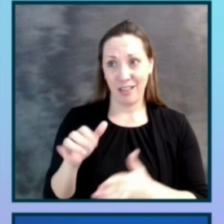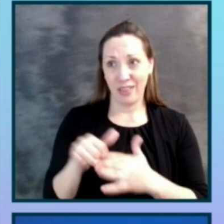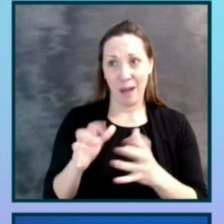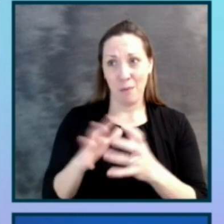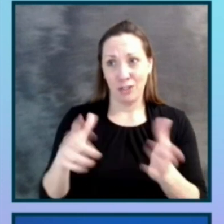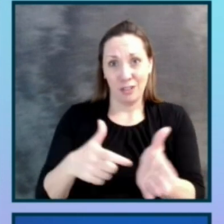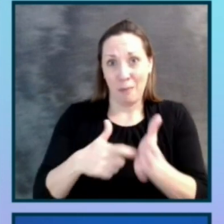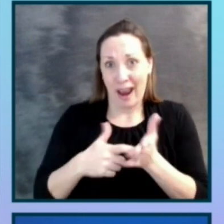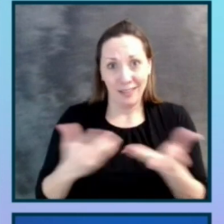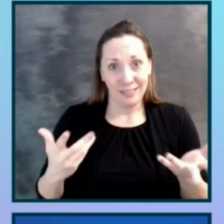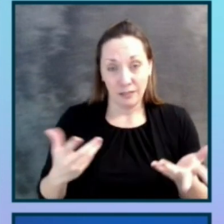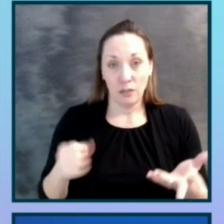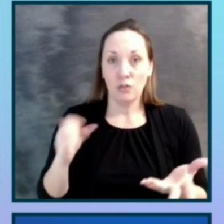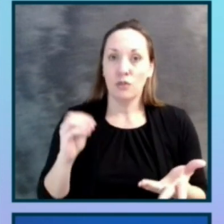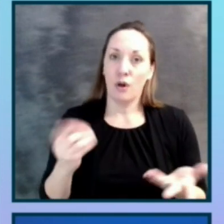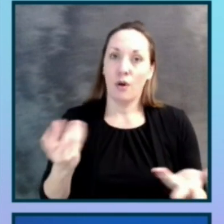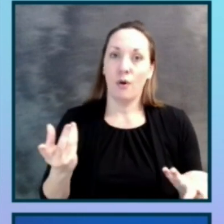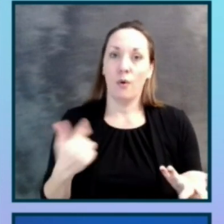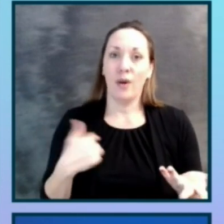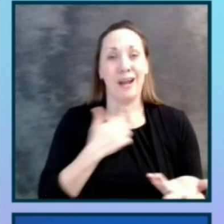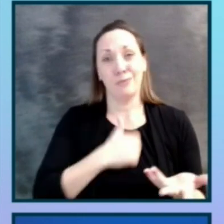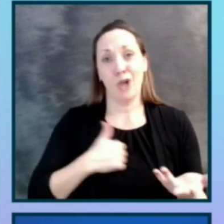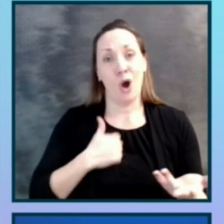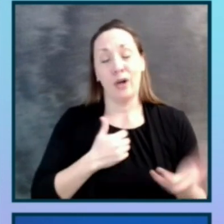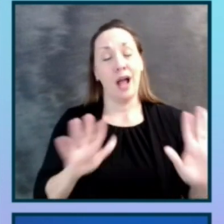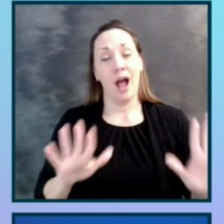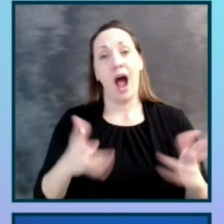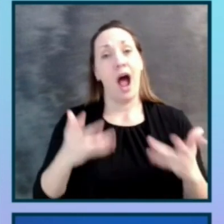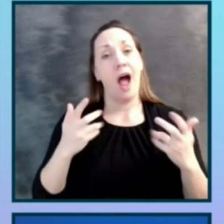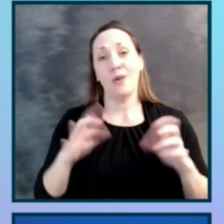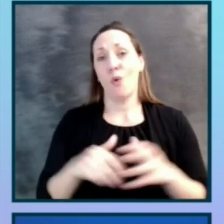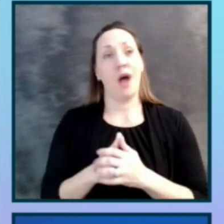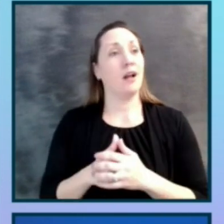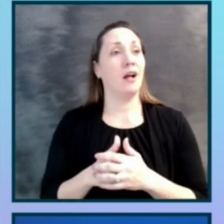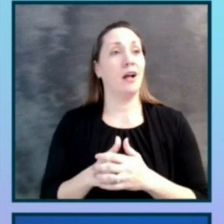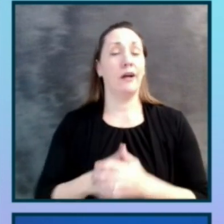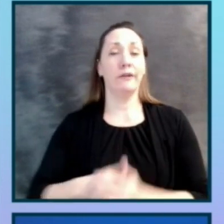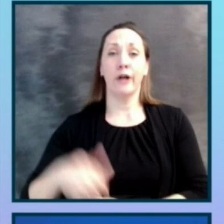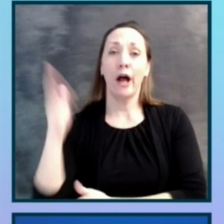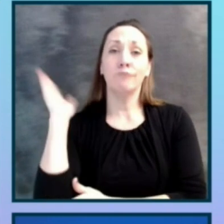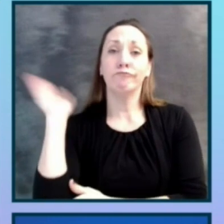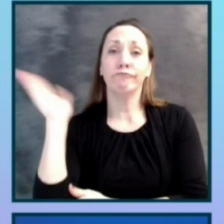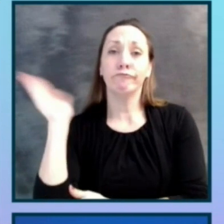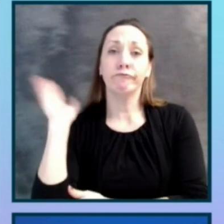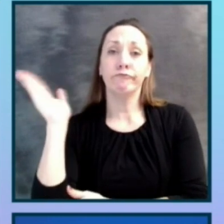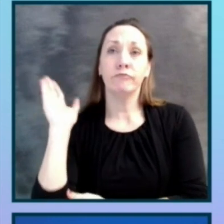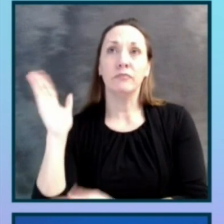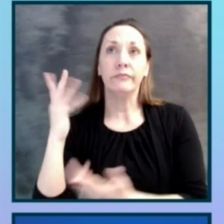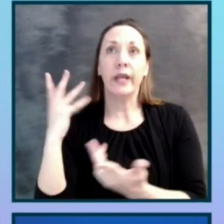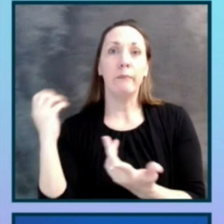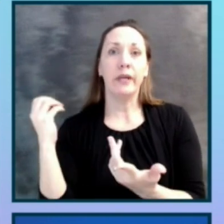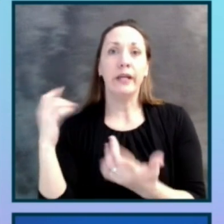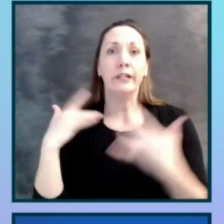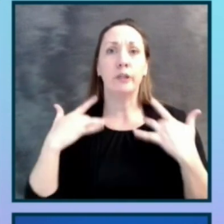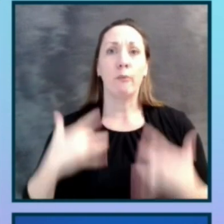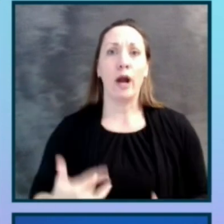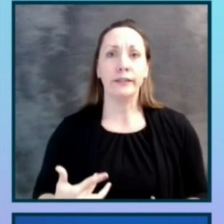And so this is... And I'm sorry, I don't wanna come in and give a talk and be depressing. But the reality is